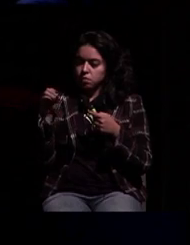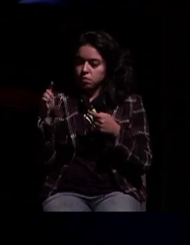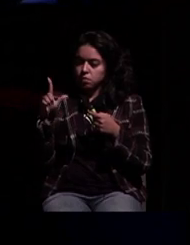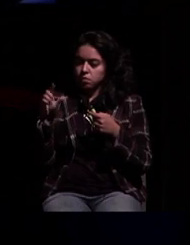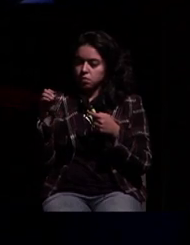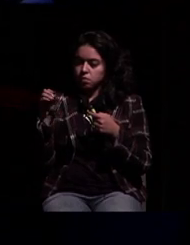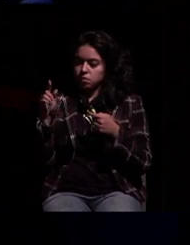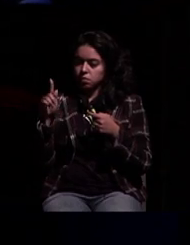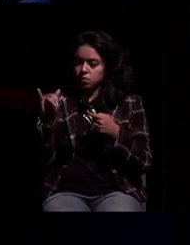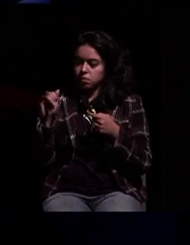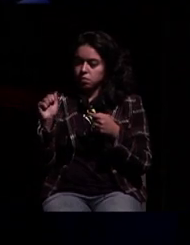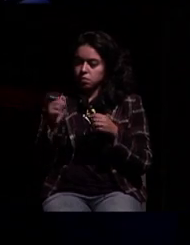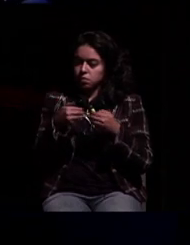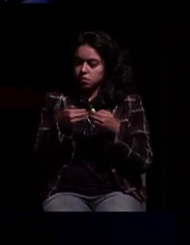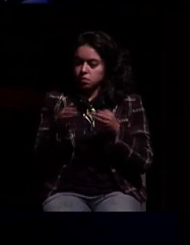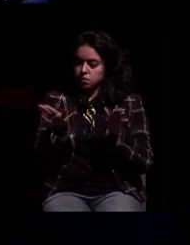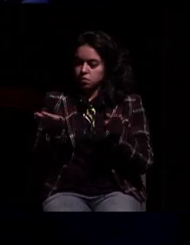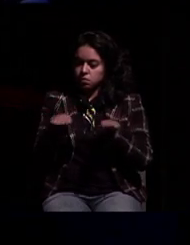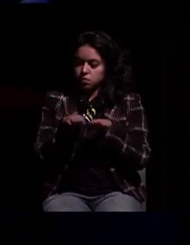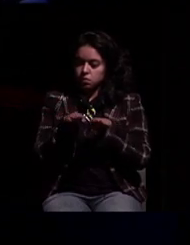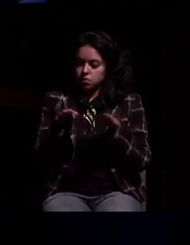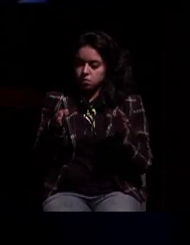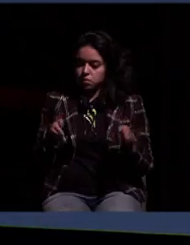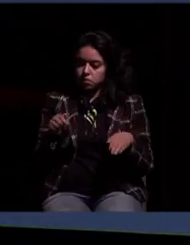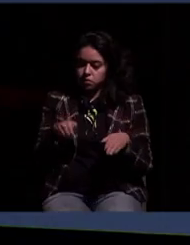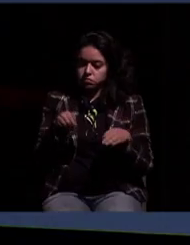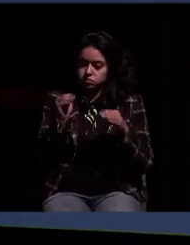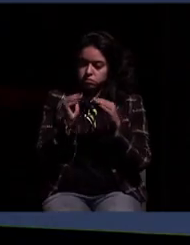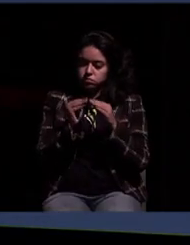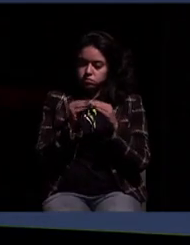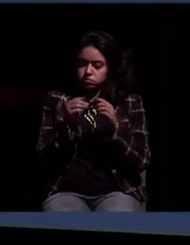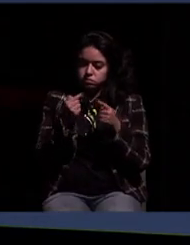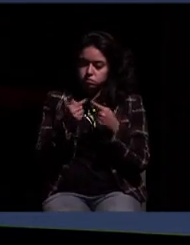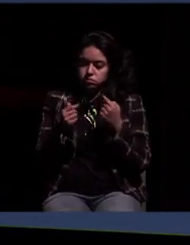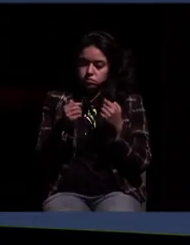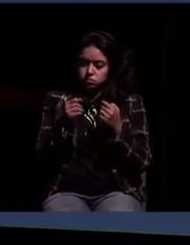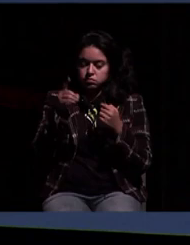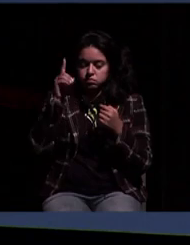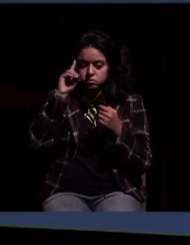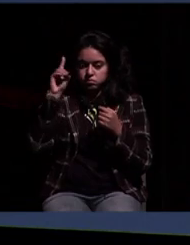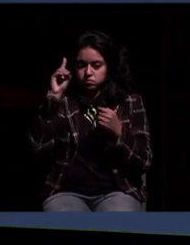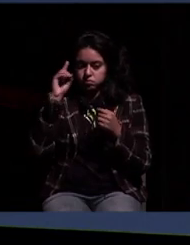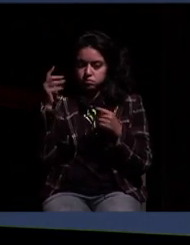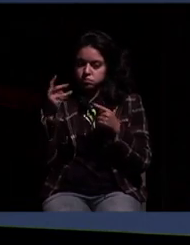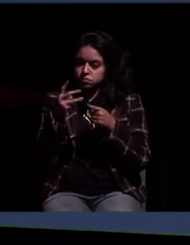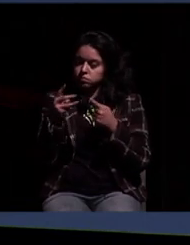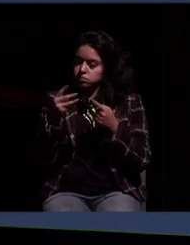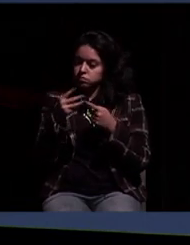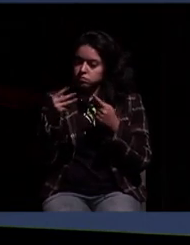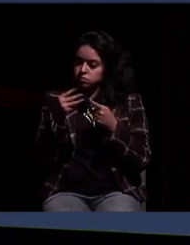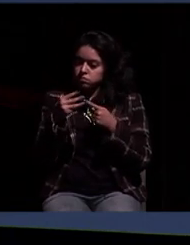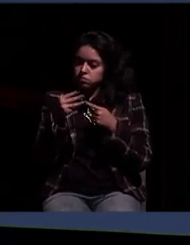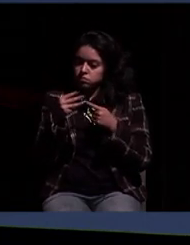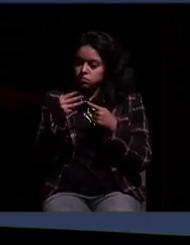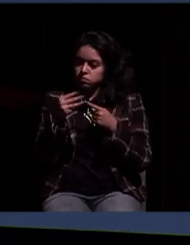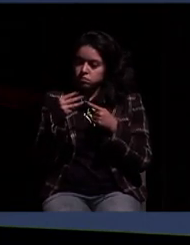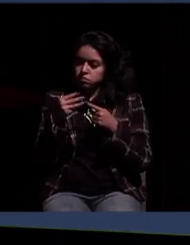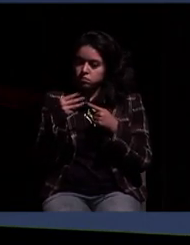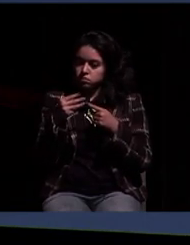of this table on the first day. I will speak of relationships.